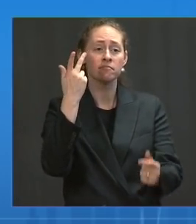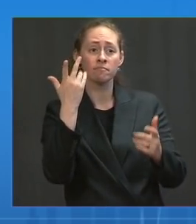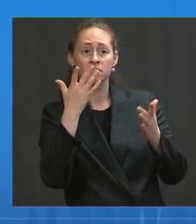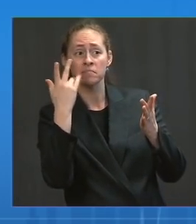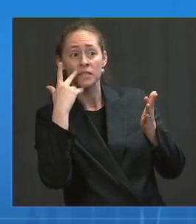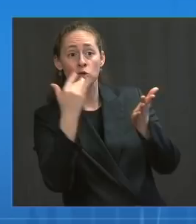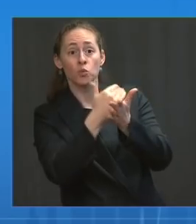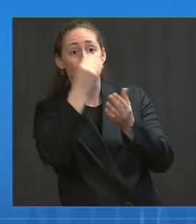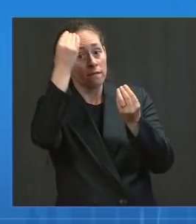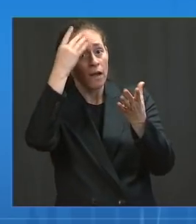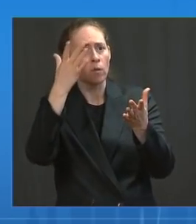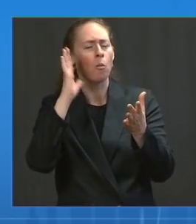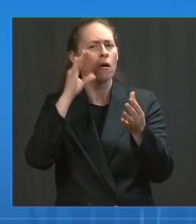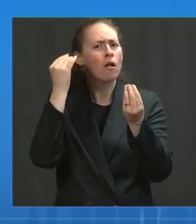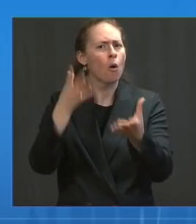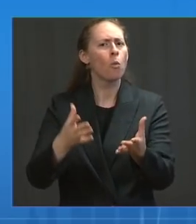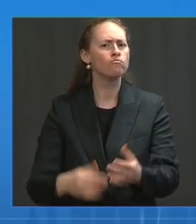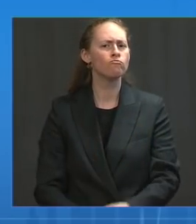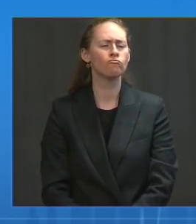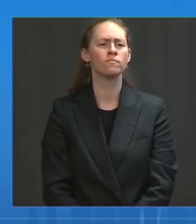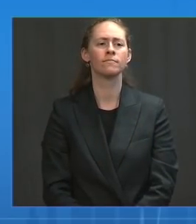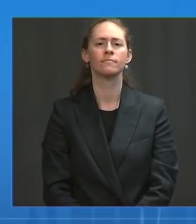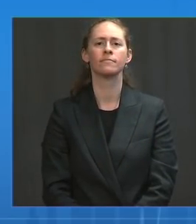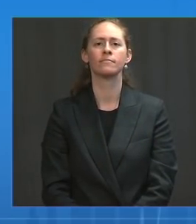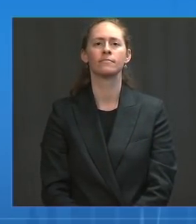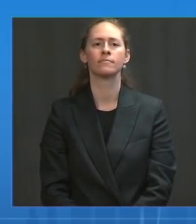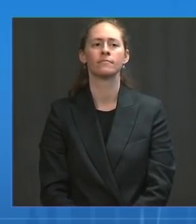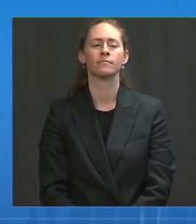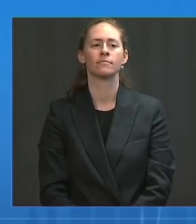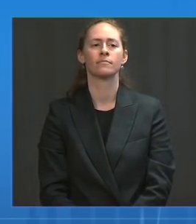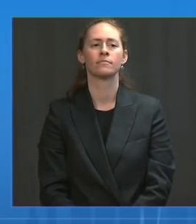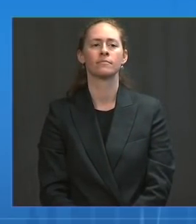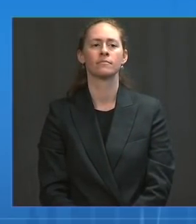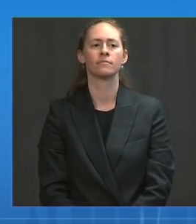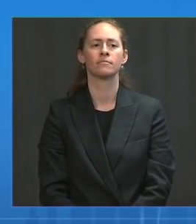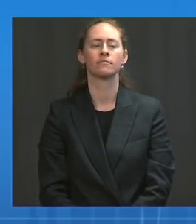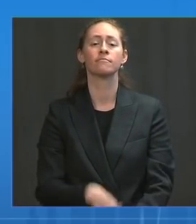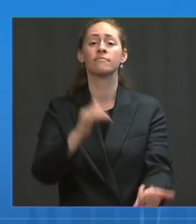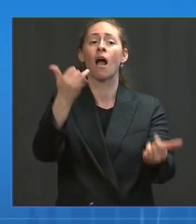Mr. Zients: Good. On the door to door, as we've said from the beginning,